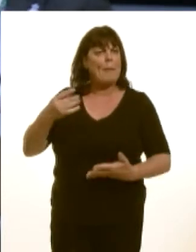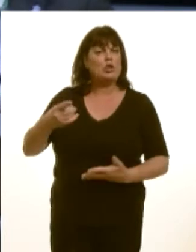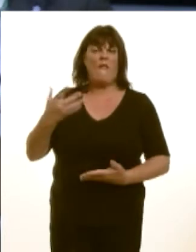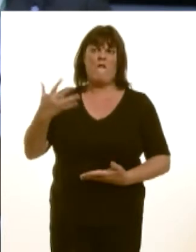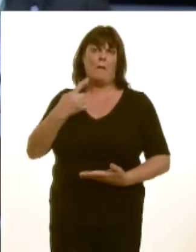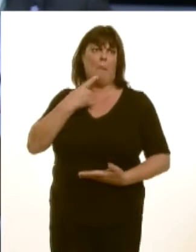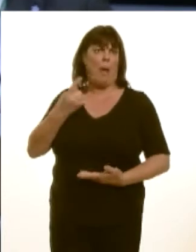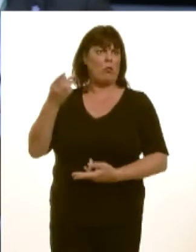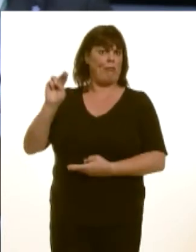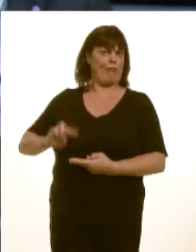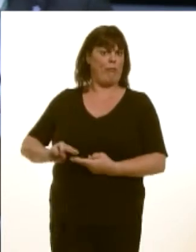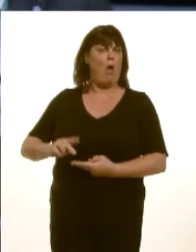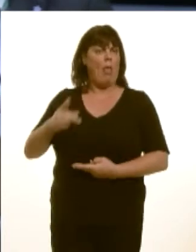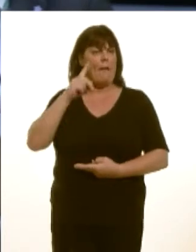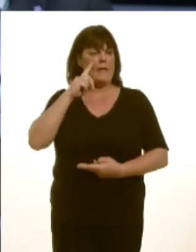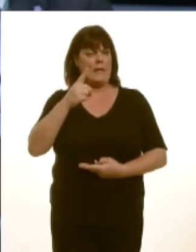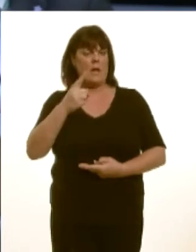drop by 50% in three years.